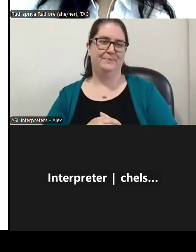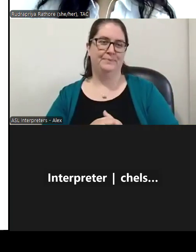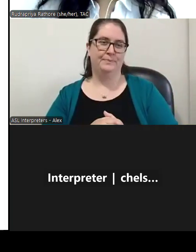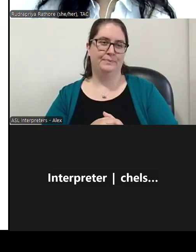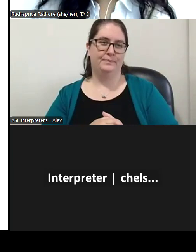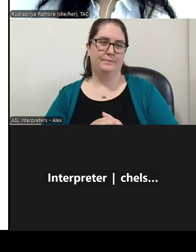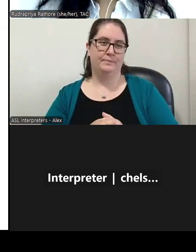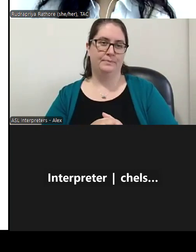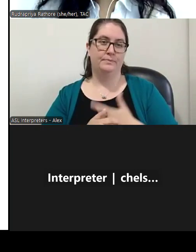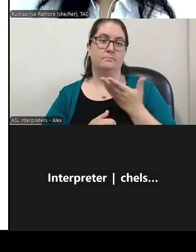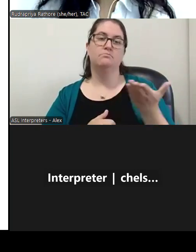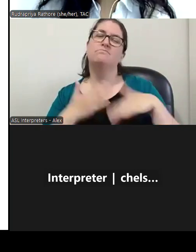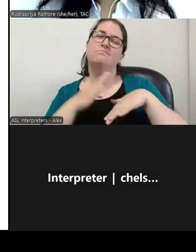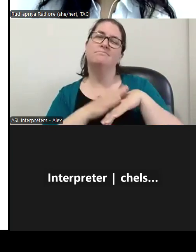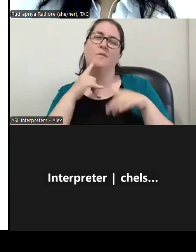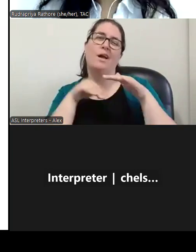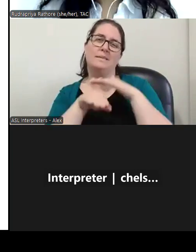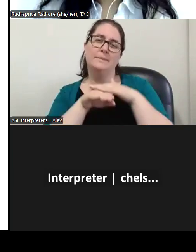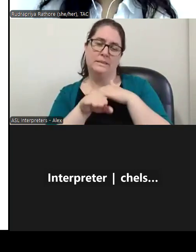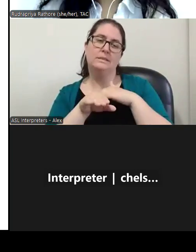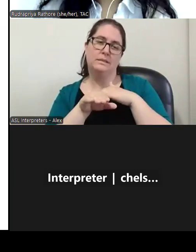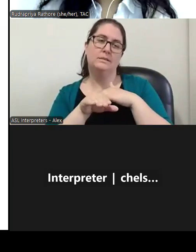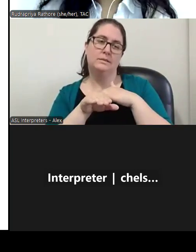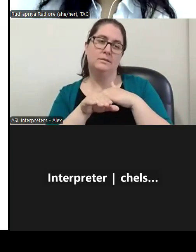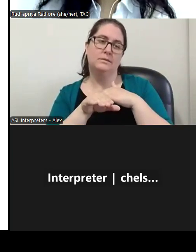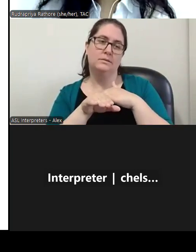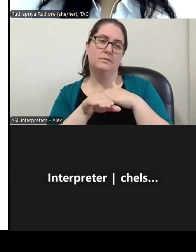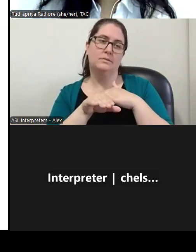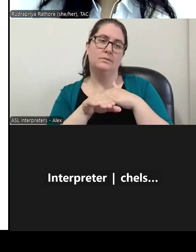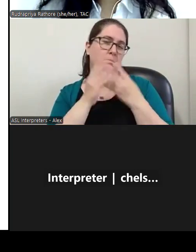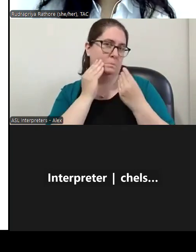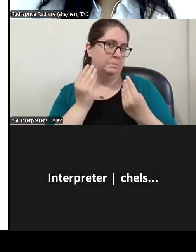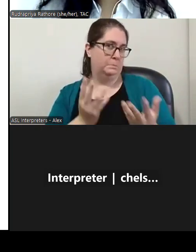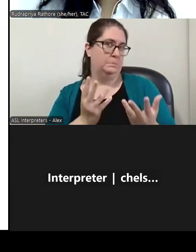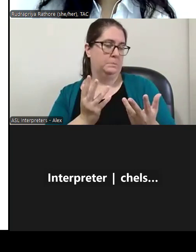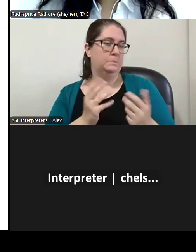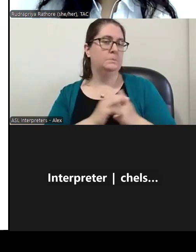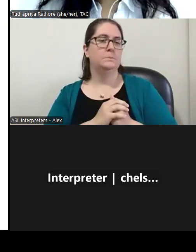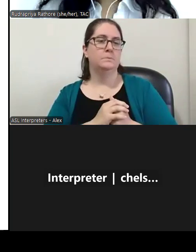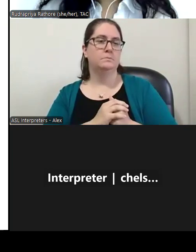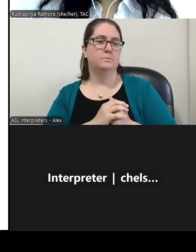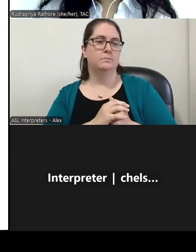there's some access information that's important for everyone to know about the session automated